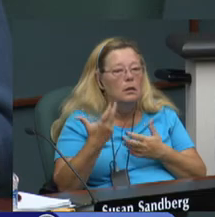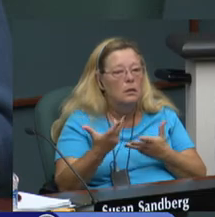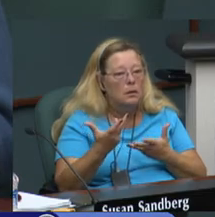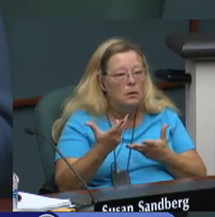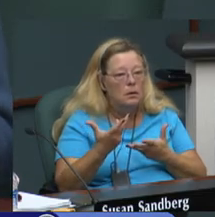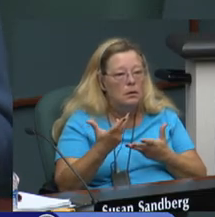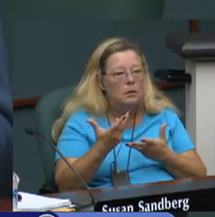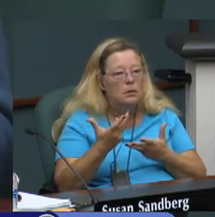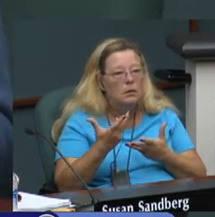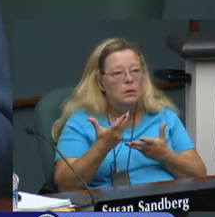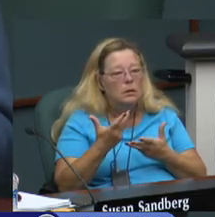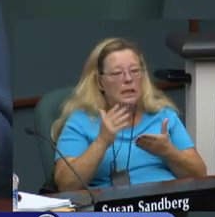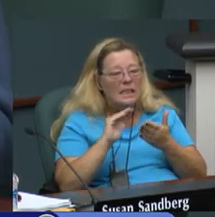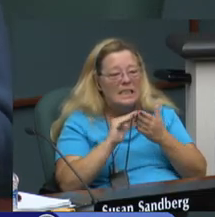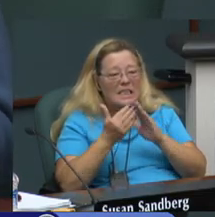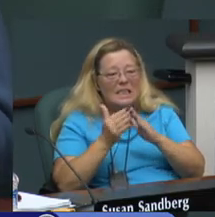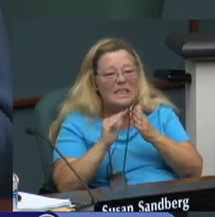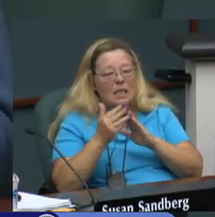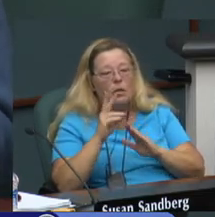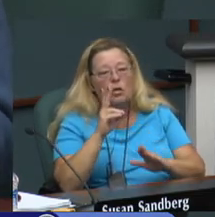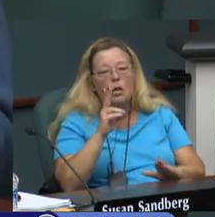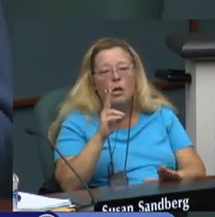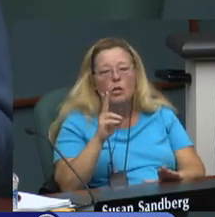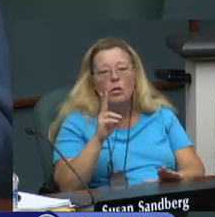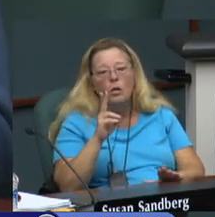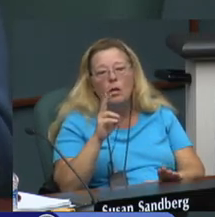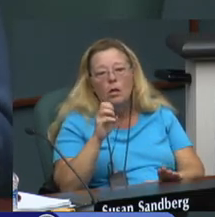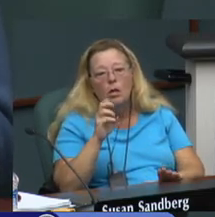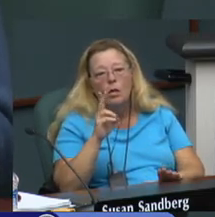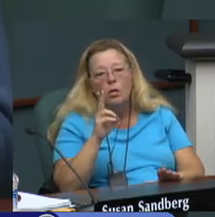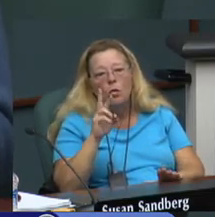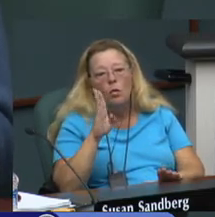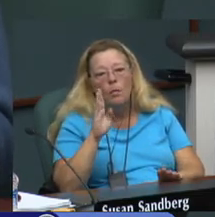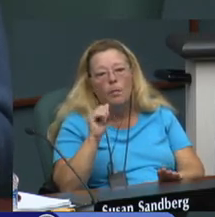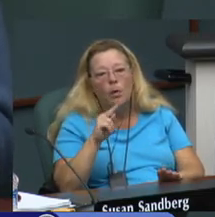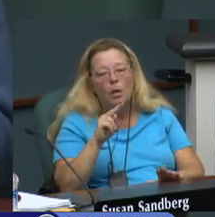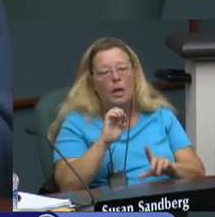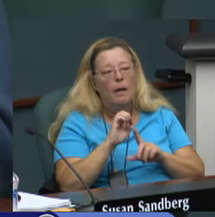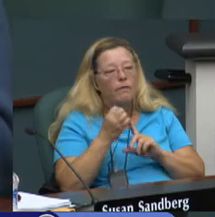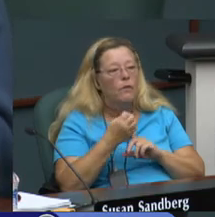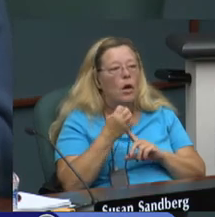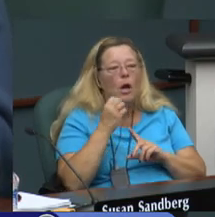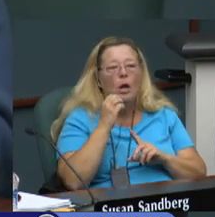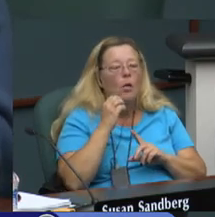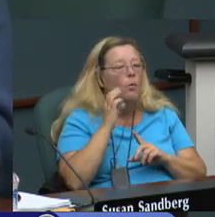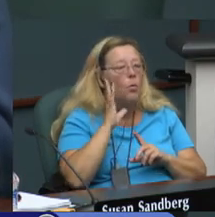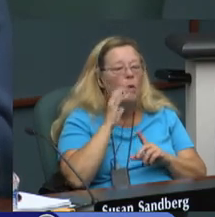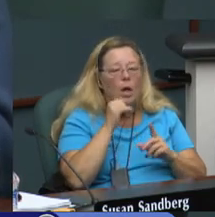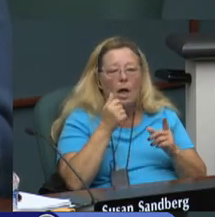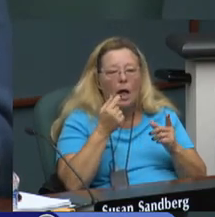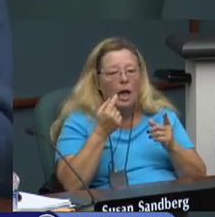cities urban environments are not going to be are likely likely not to be a